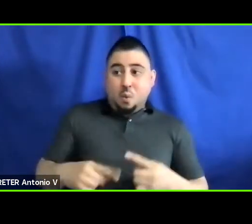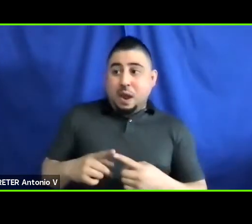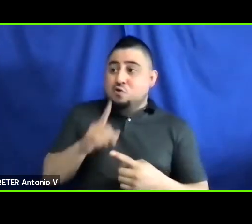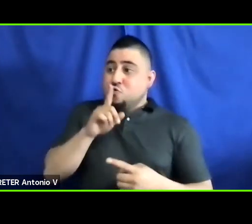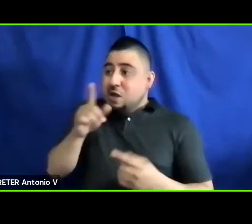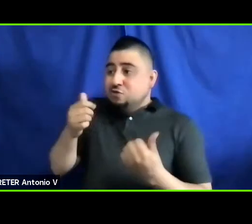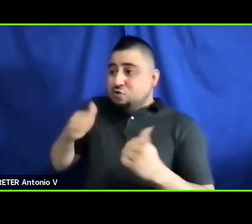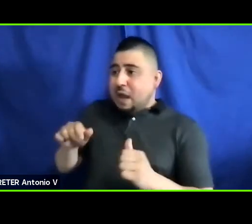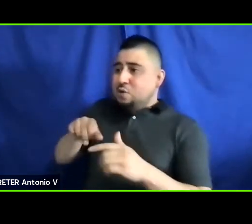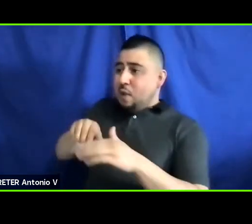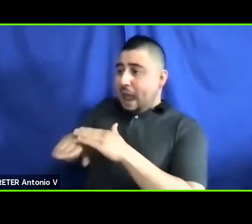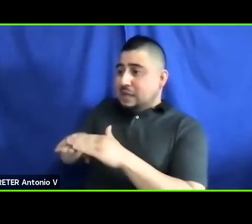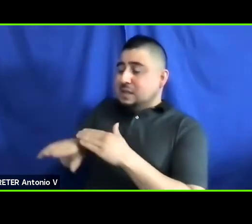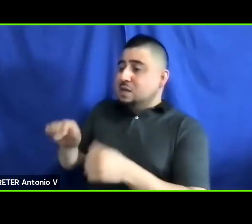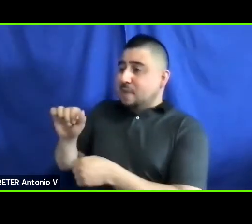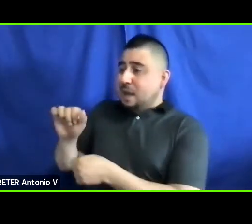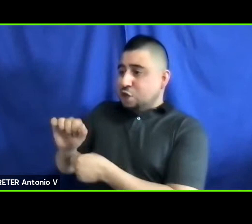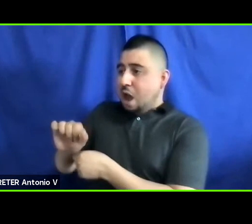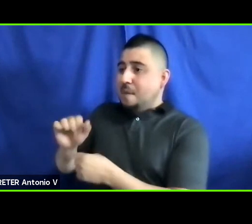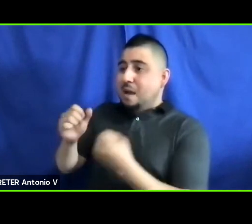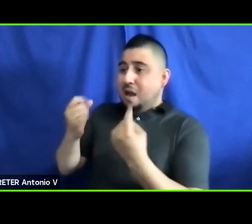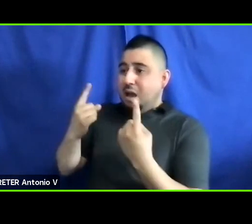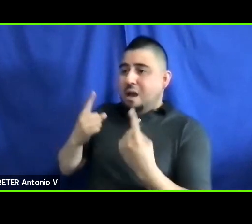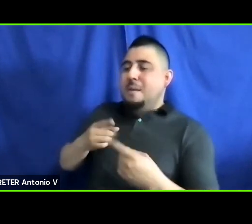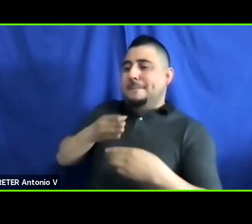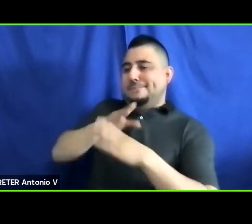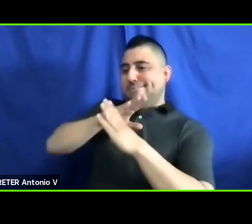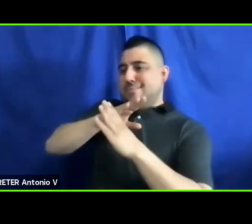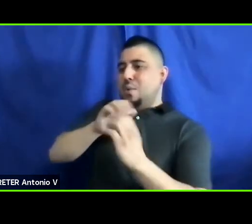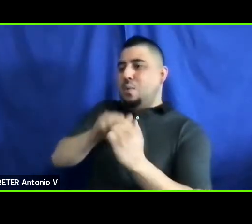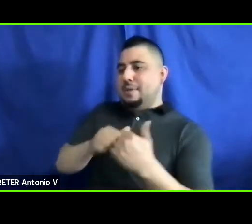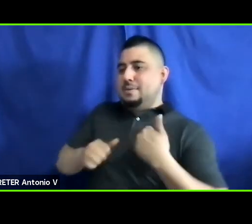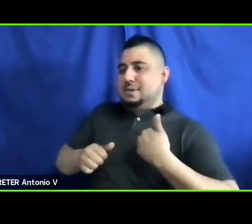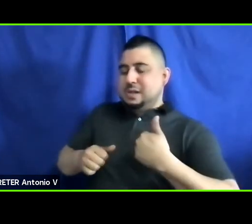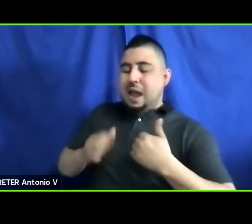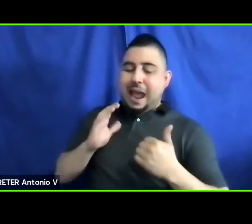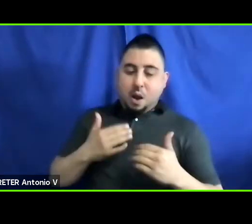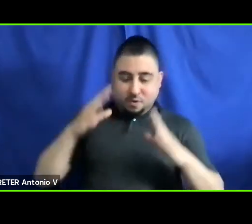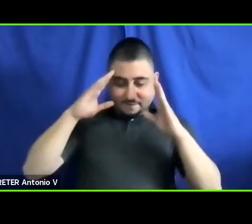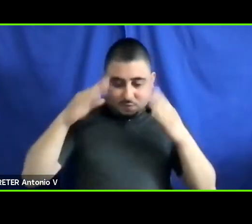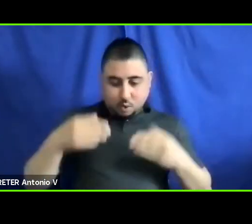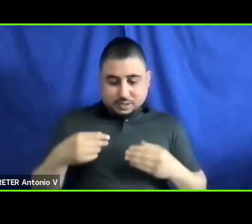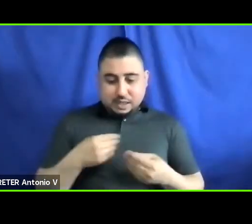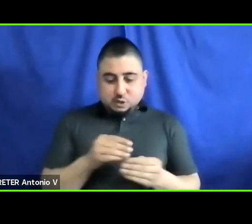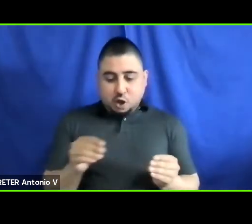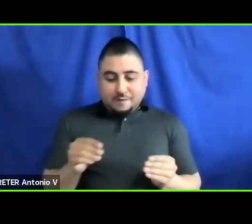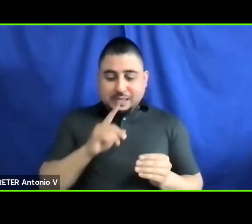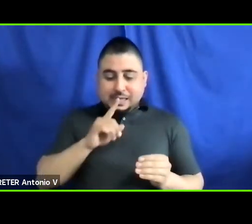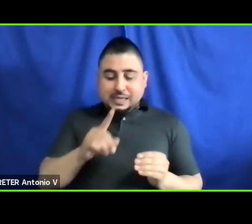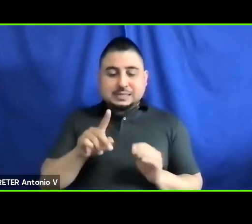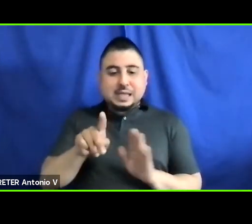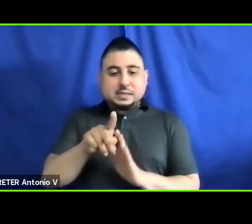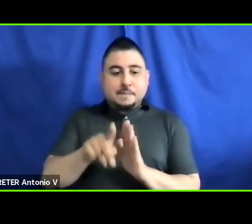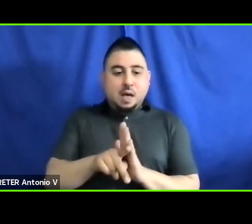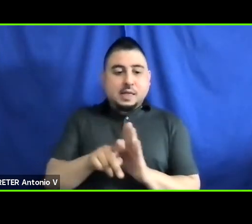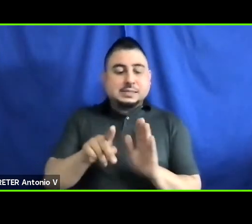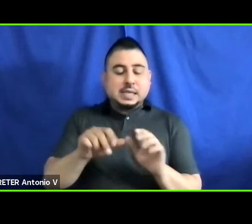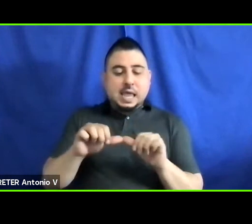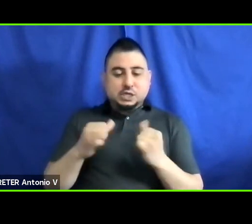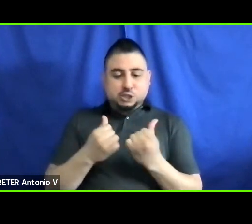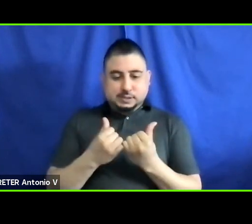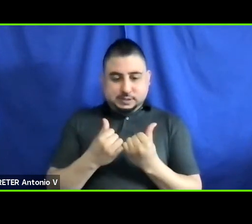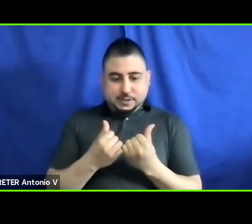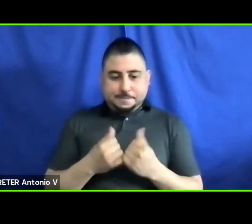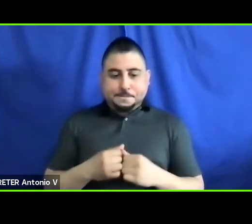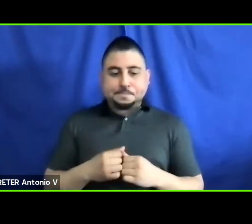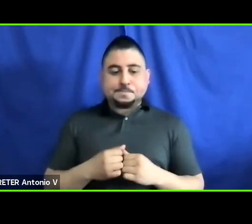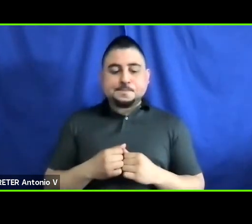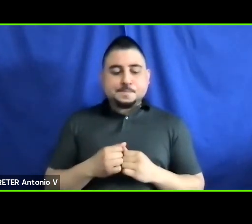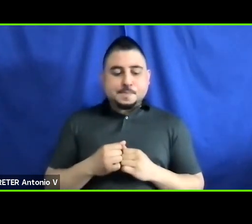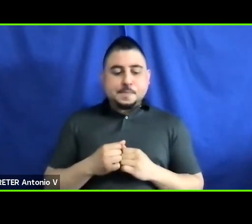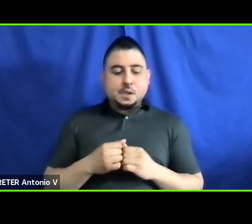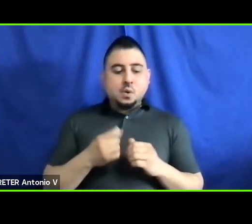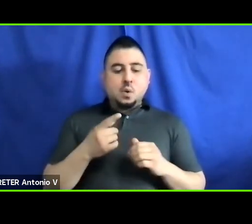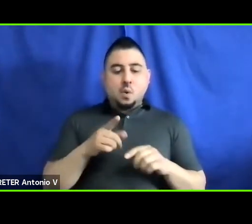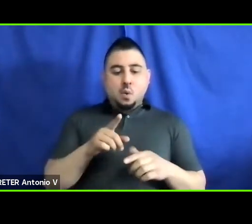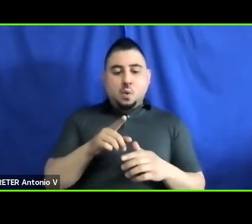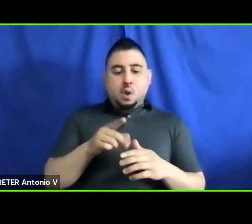work. Our focus in our office is as, a policy agency. And, increasing employment options